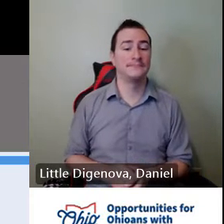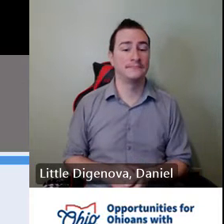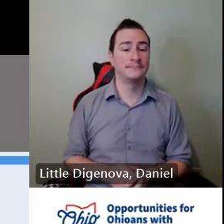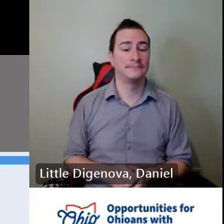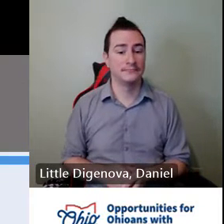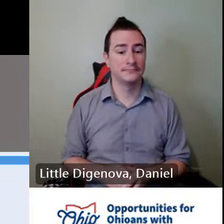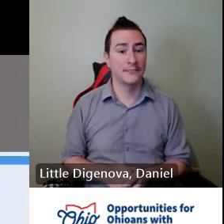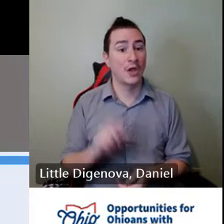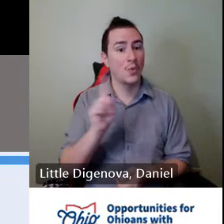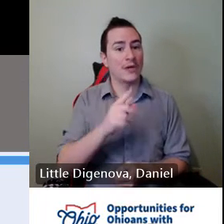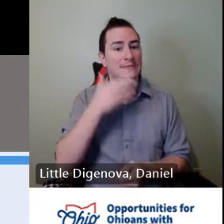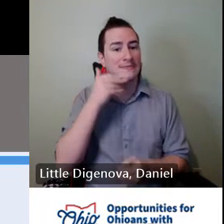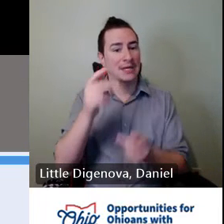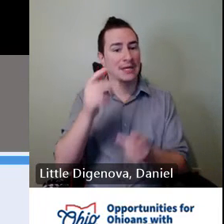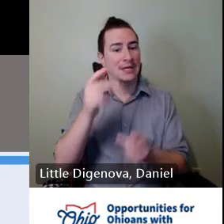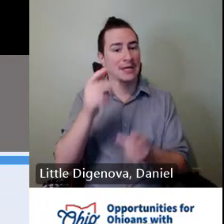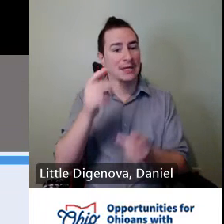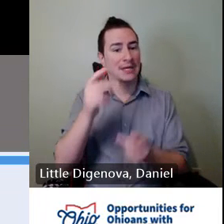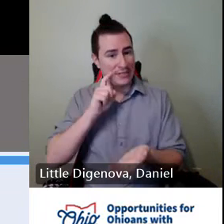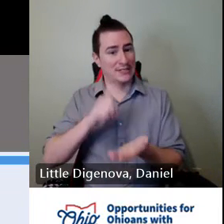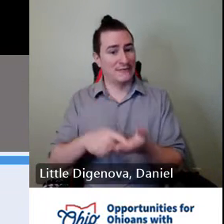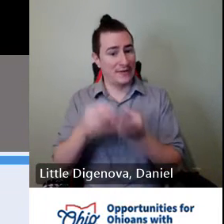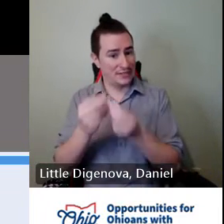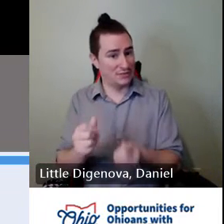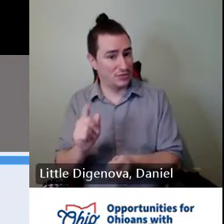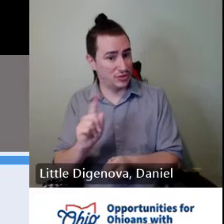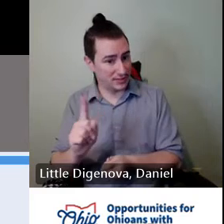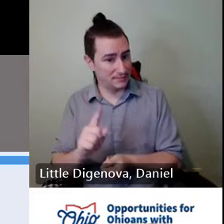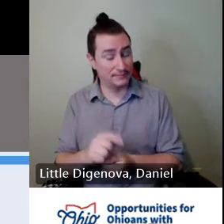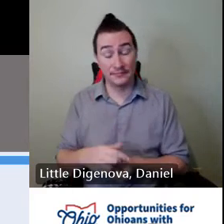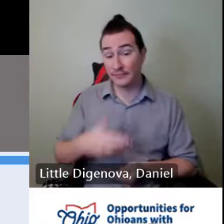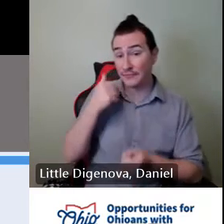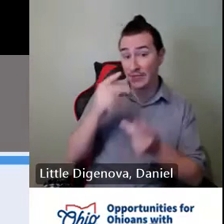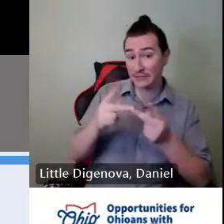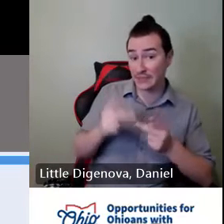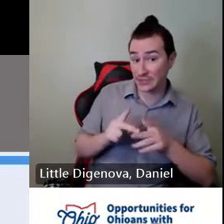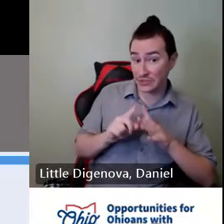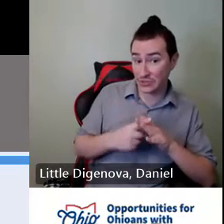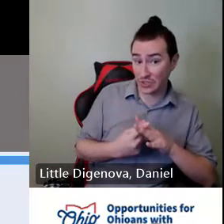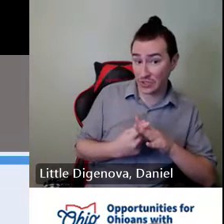Julie: The best place to start is to ask the employee what ideas they have about what might be helpful.